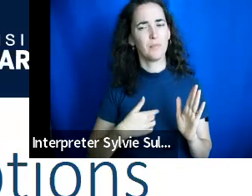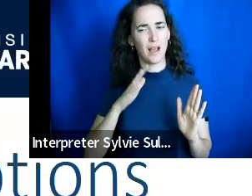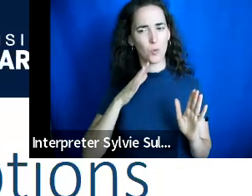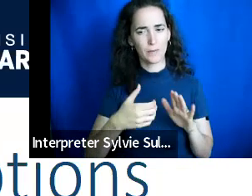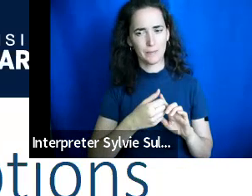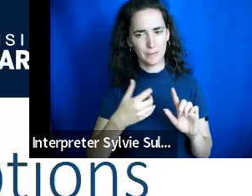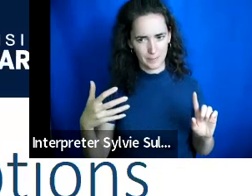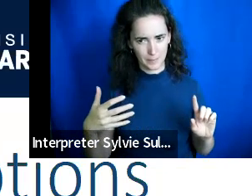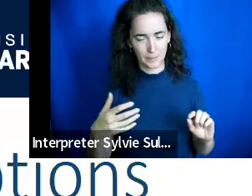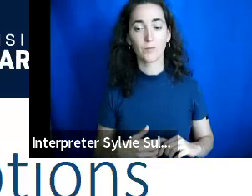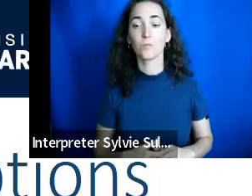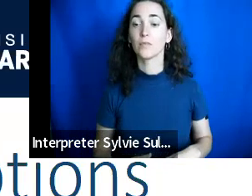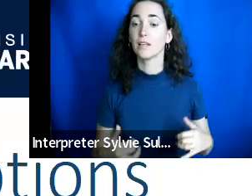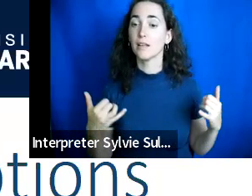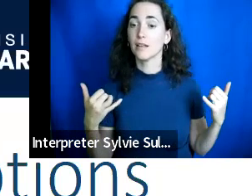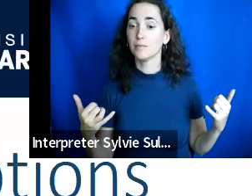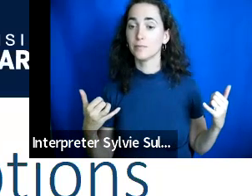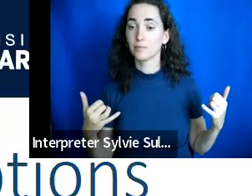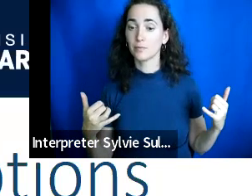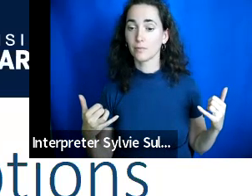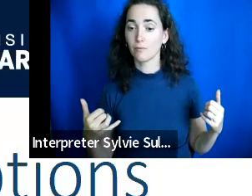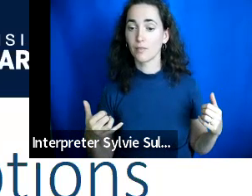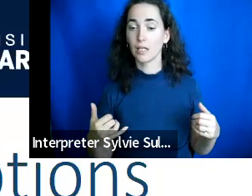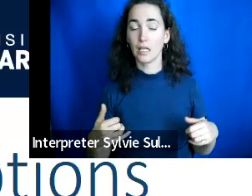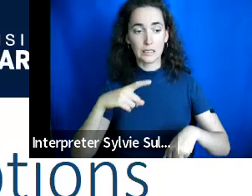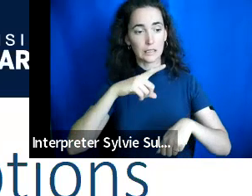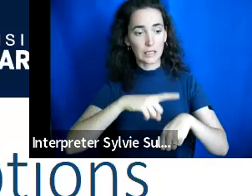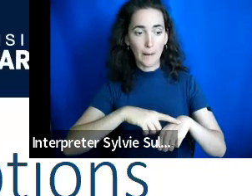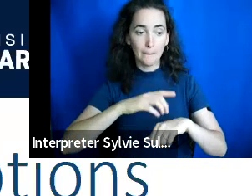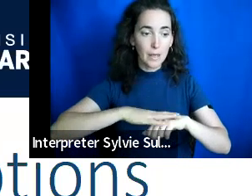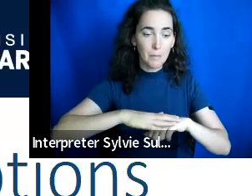Now we know longer have a time frame what the rule is.